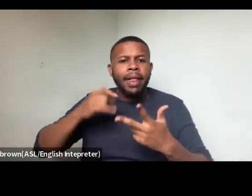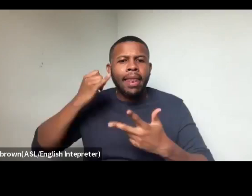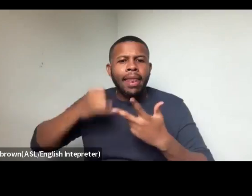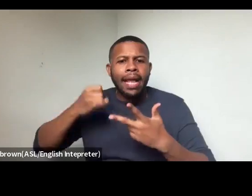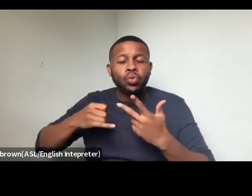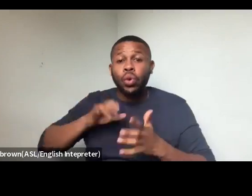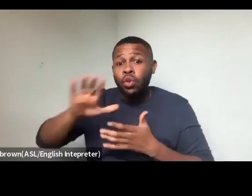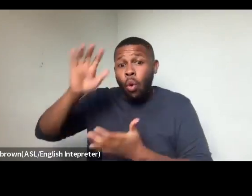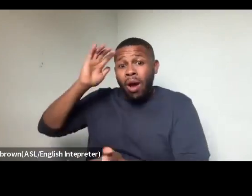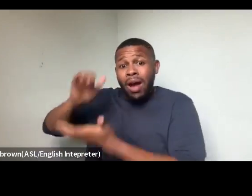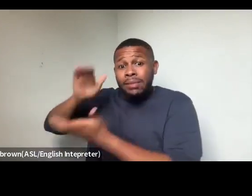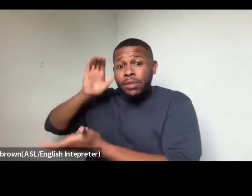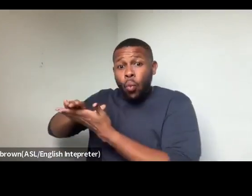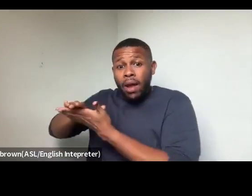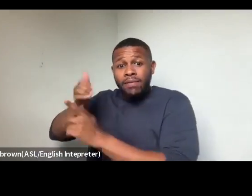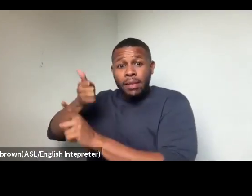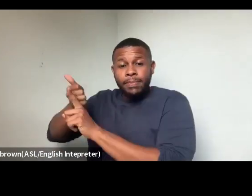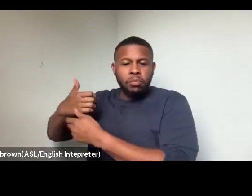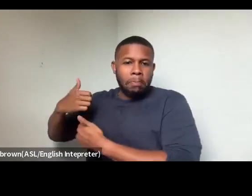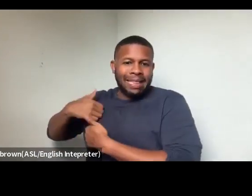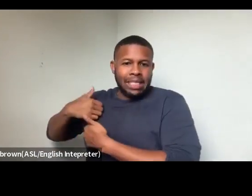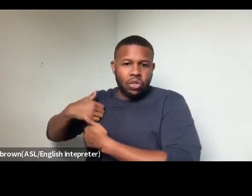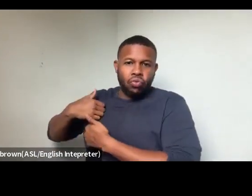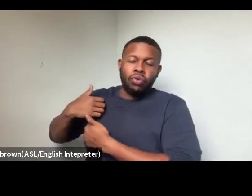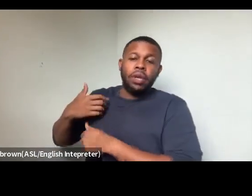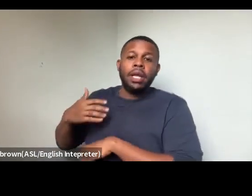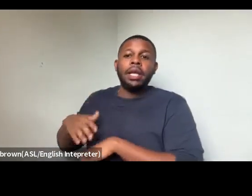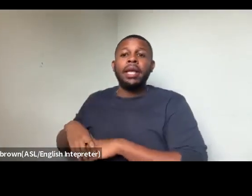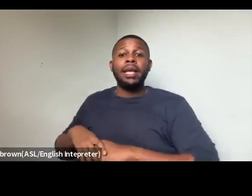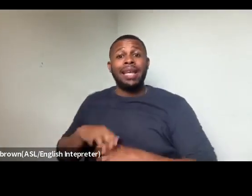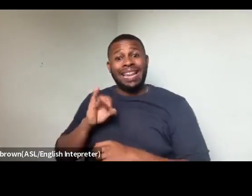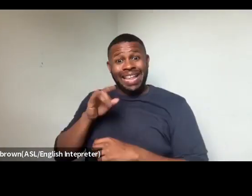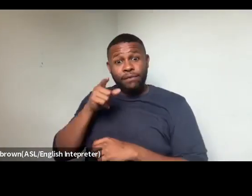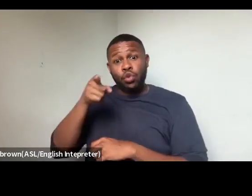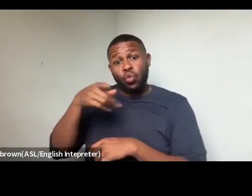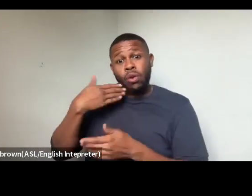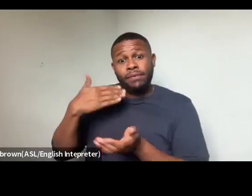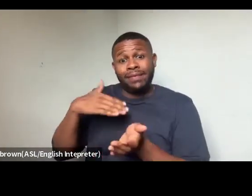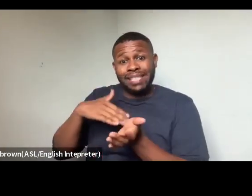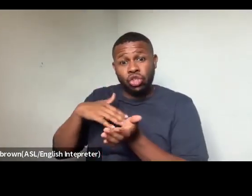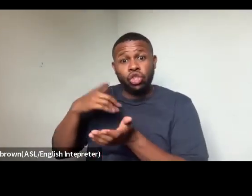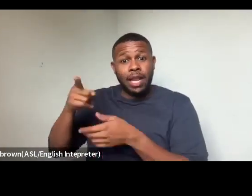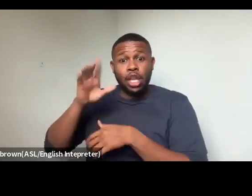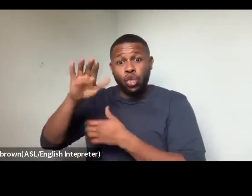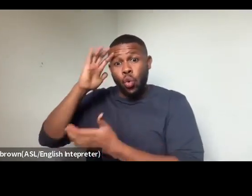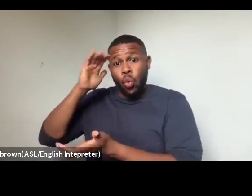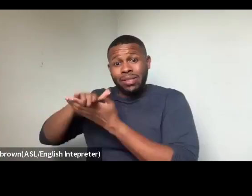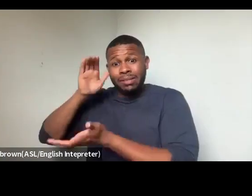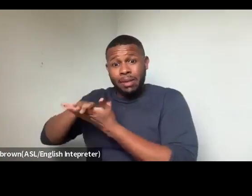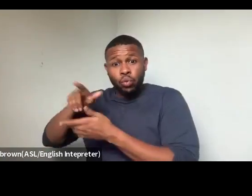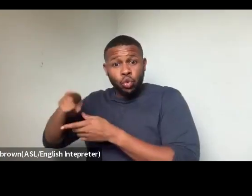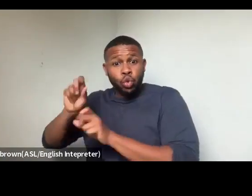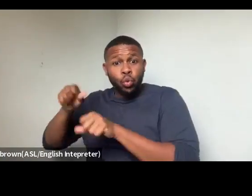instance, an NFL quarterback's sports medicine provider can travel with the team and provide care in whatever state they're in.